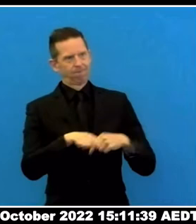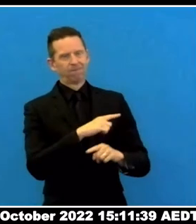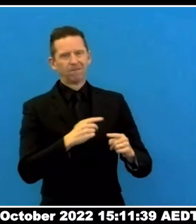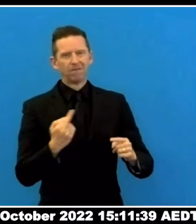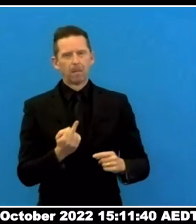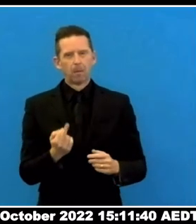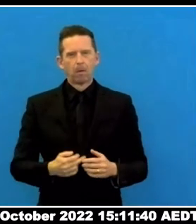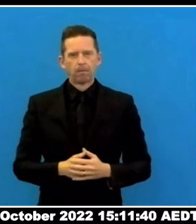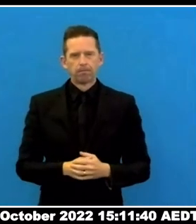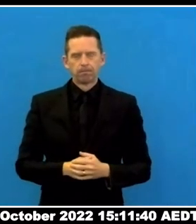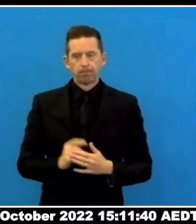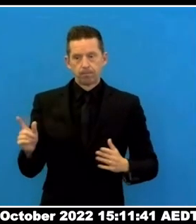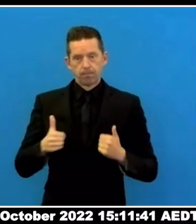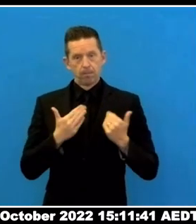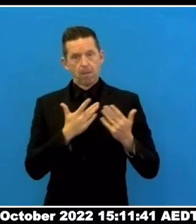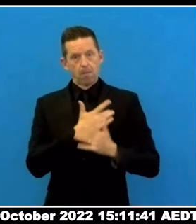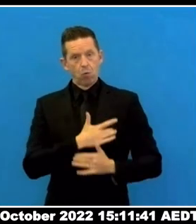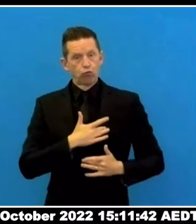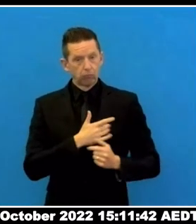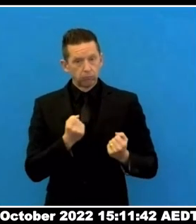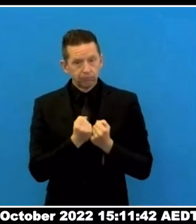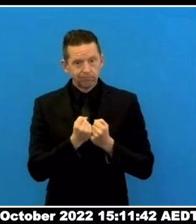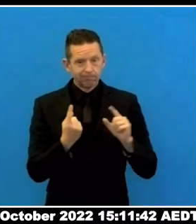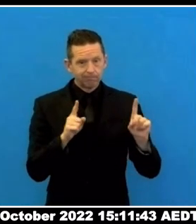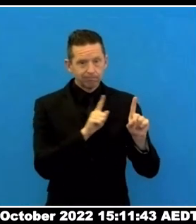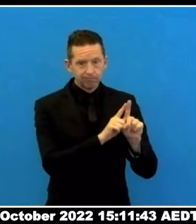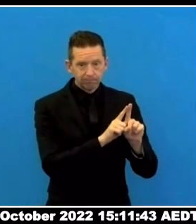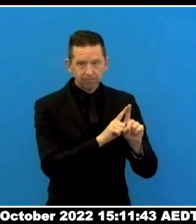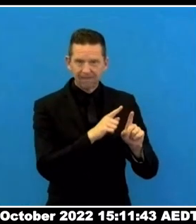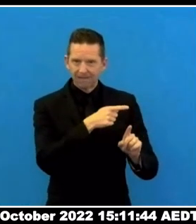They provide emotional support of people from time to time.